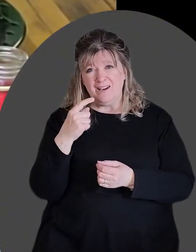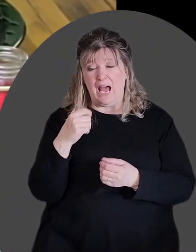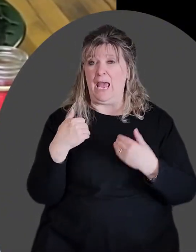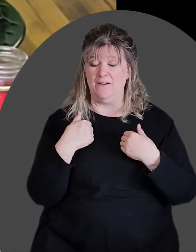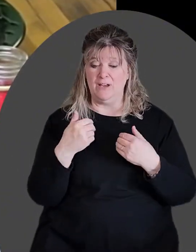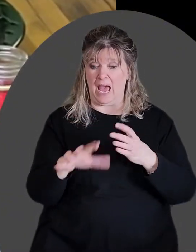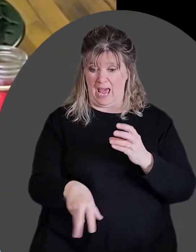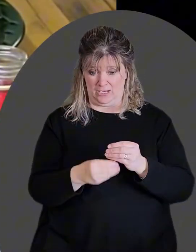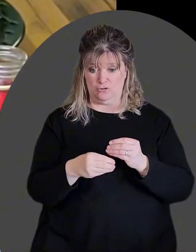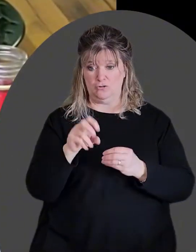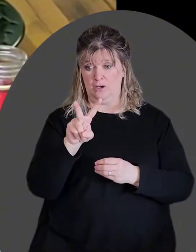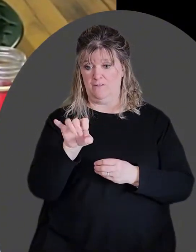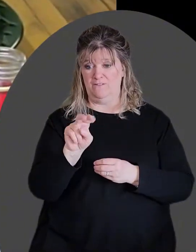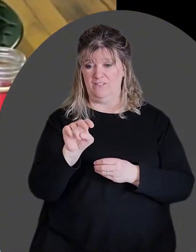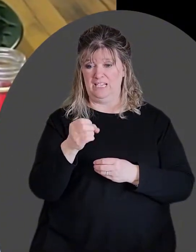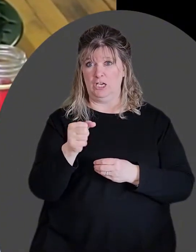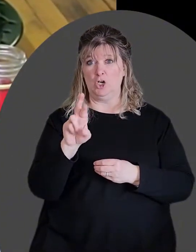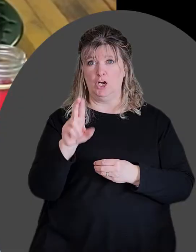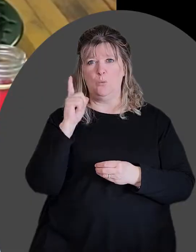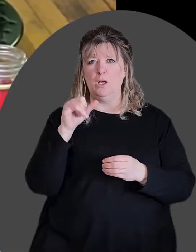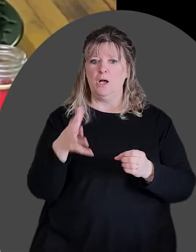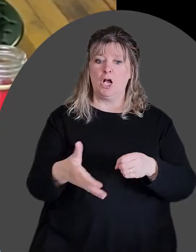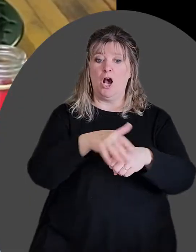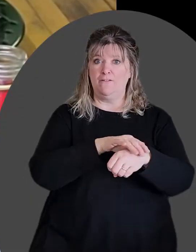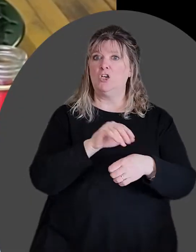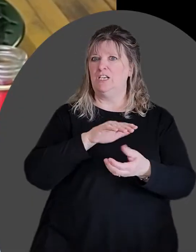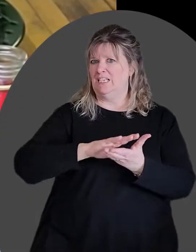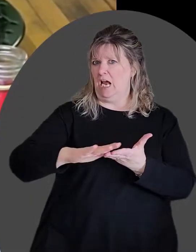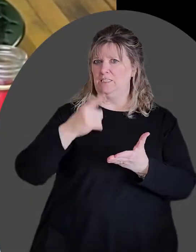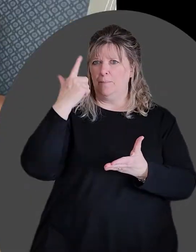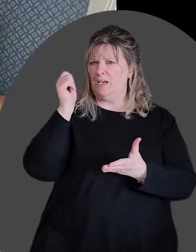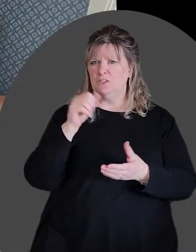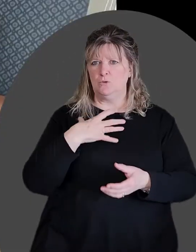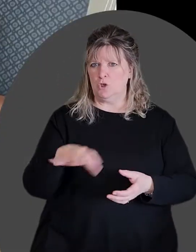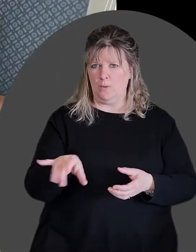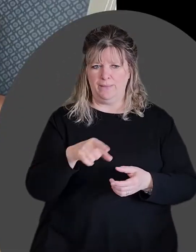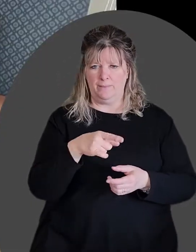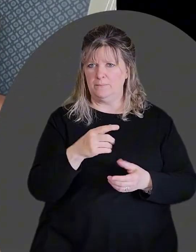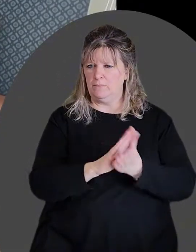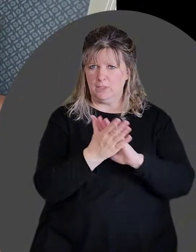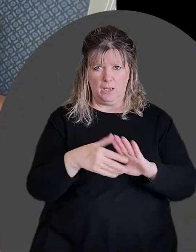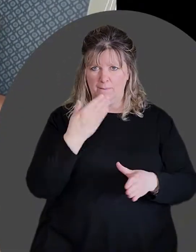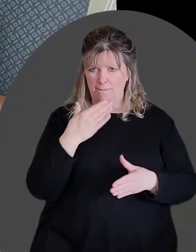is going to cover these nicely because we don't want them to go bad and vinegar being a preservative